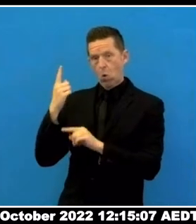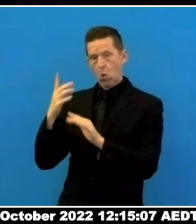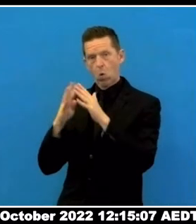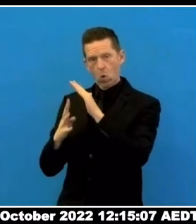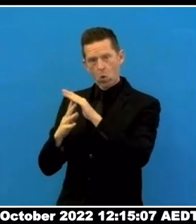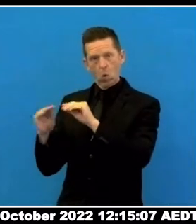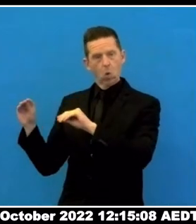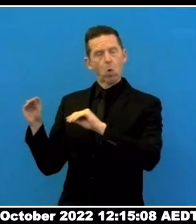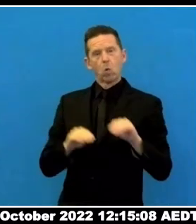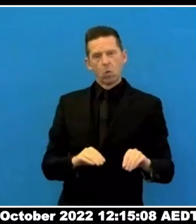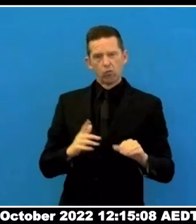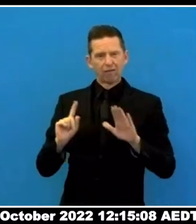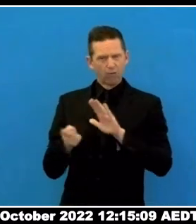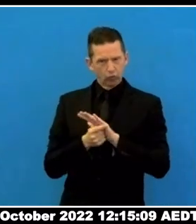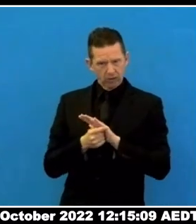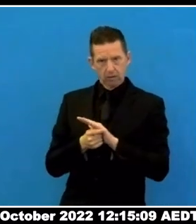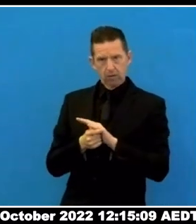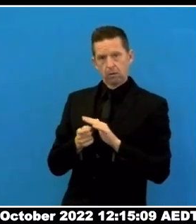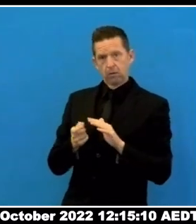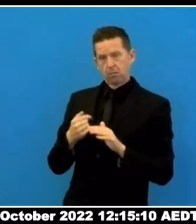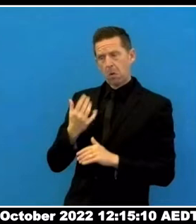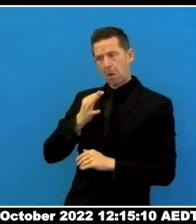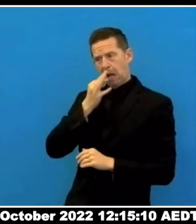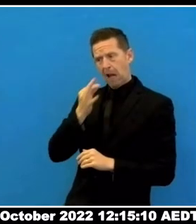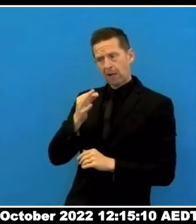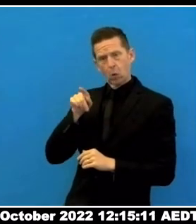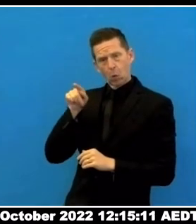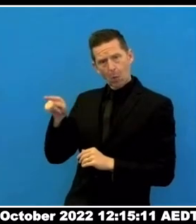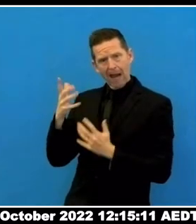do you have any observations about how self advocacy